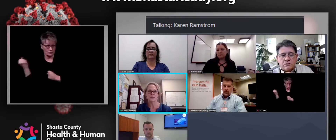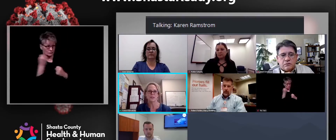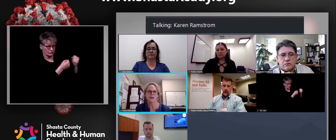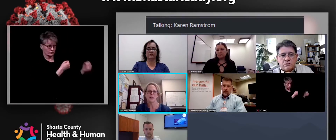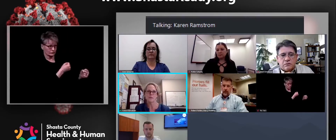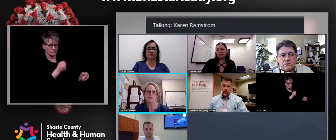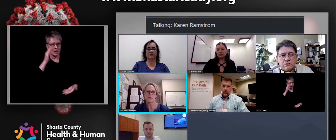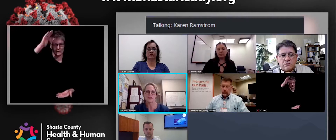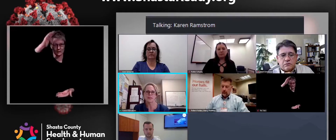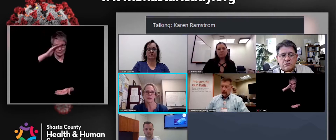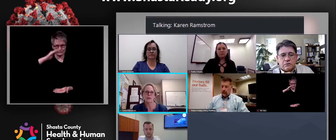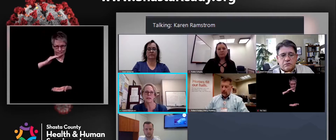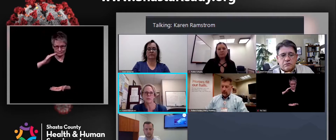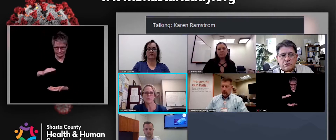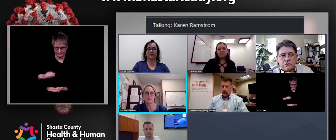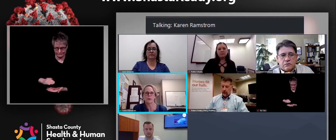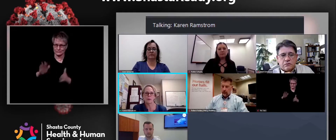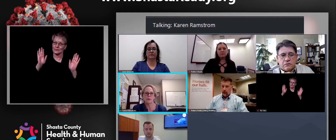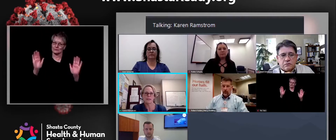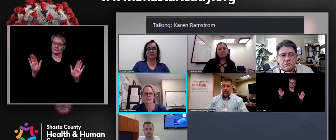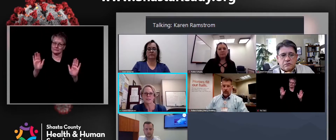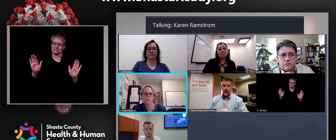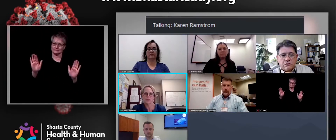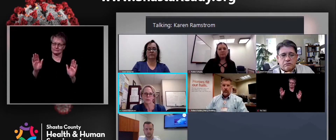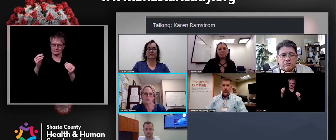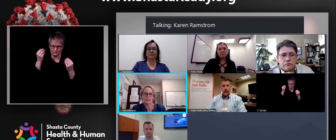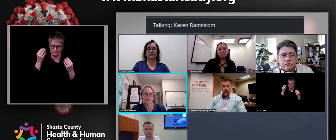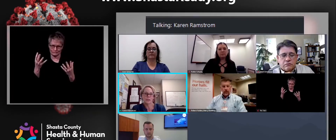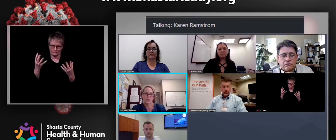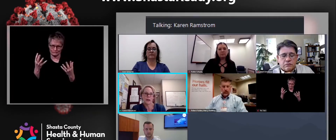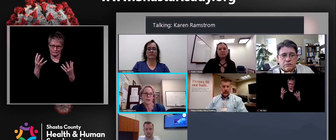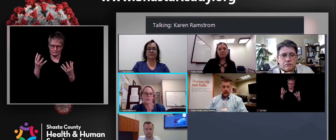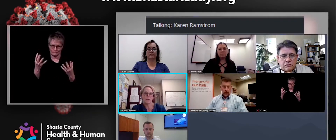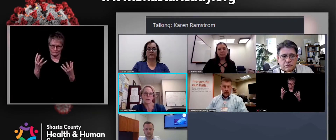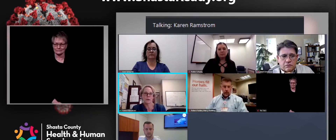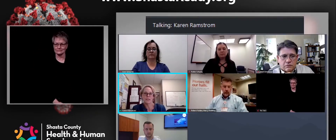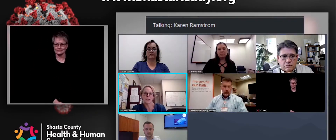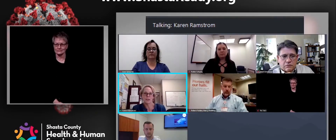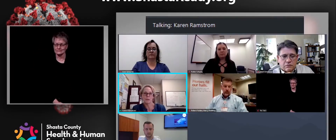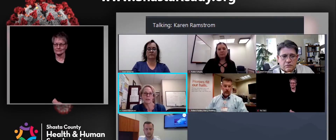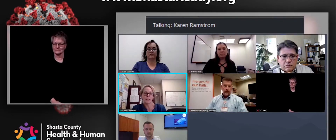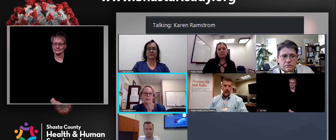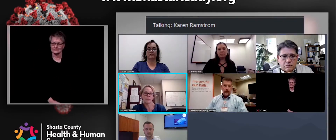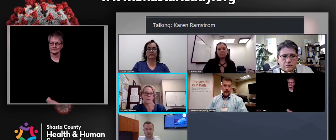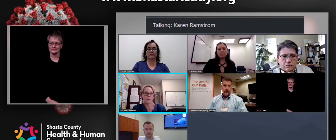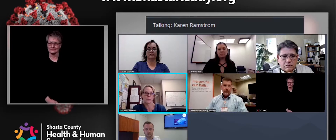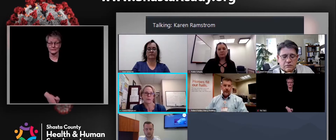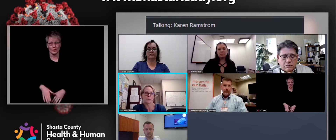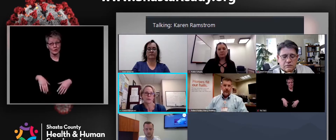news. This little bit of a reprieve provides us a window to protect our community from